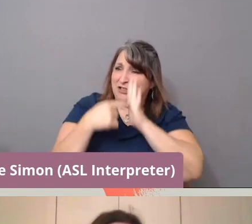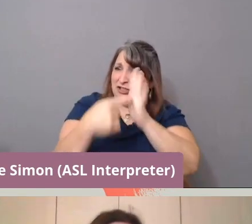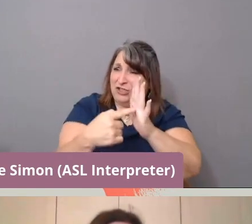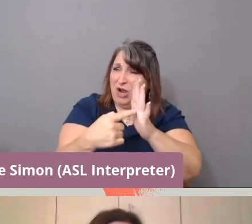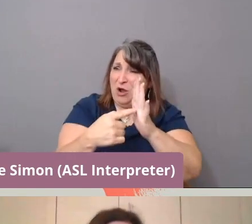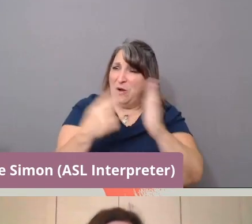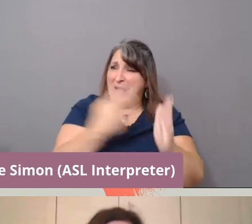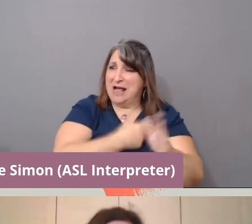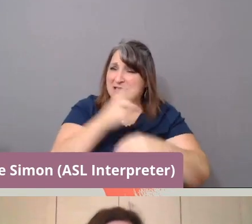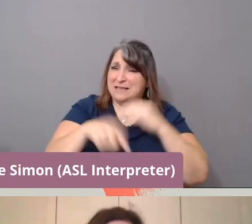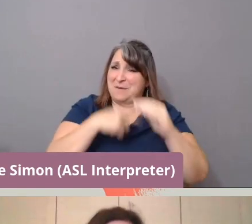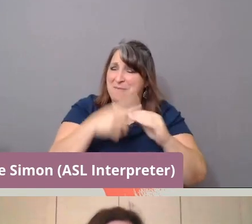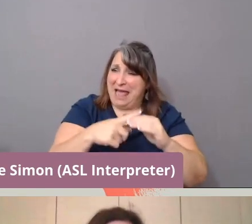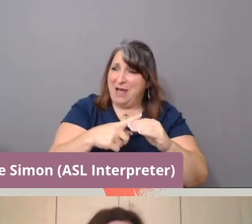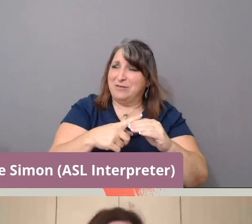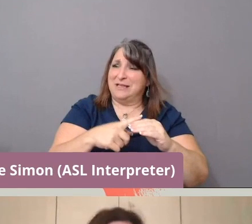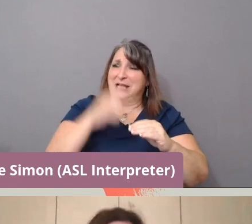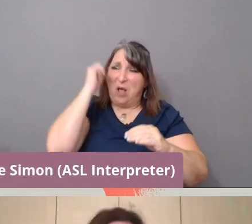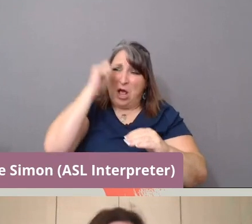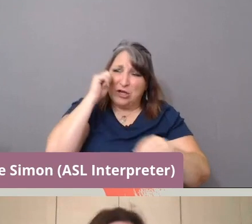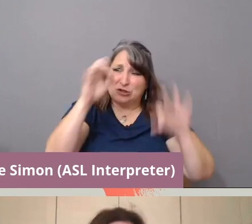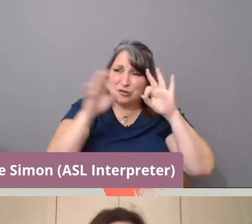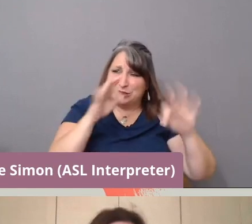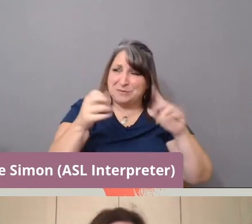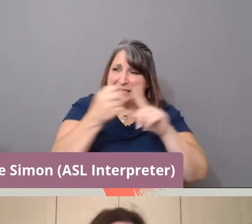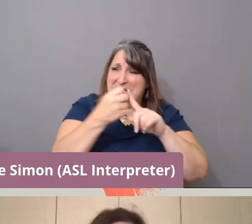descriptions, in particular. What are we going to see and hear?